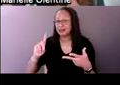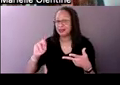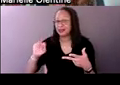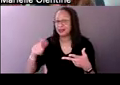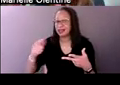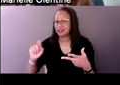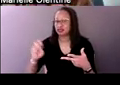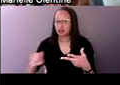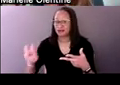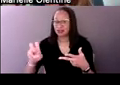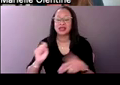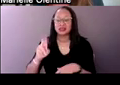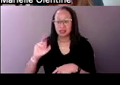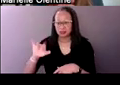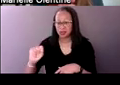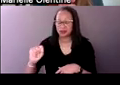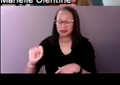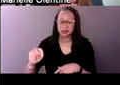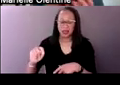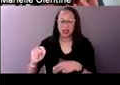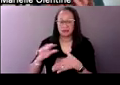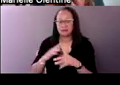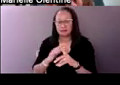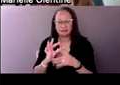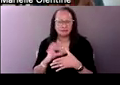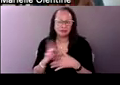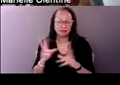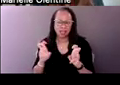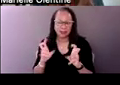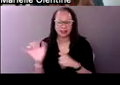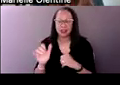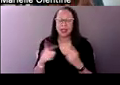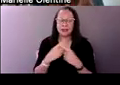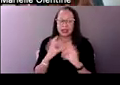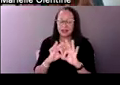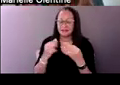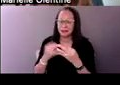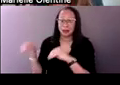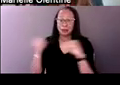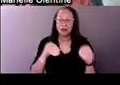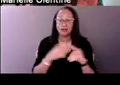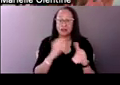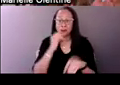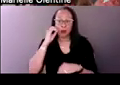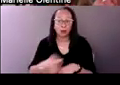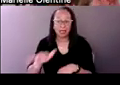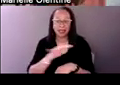Yeah, great question. And this was actually one of my favorite parts of film festival strategy, because you kind of get to be a